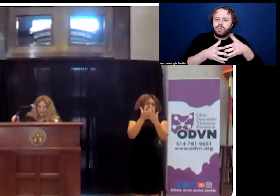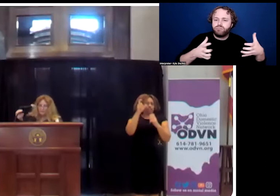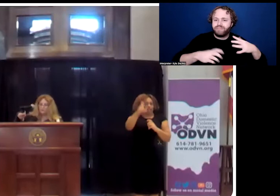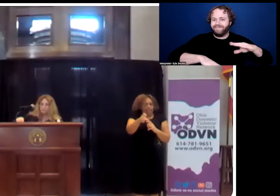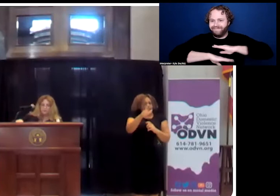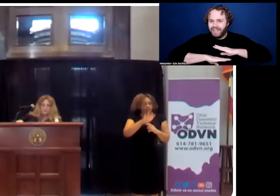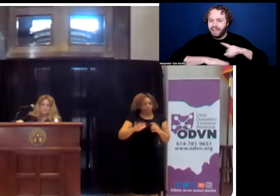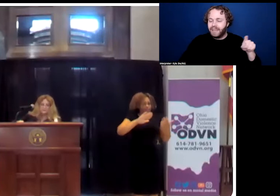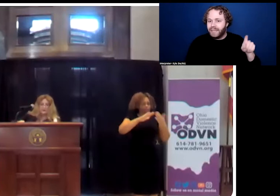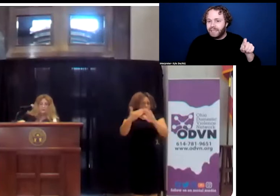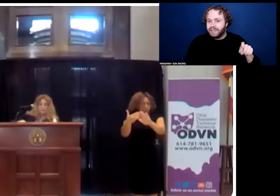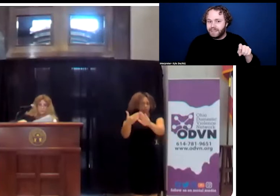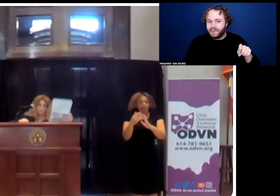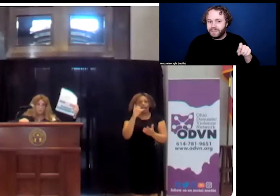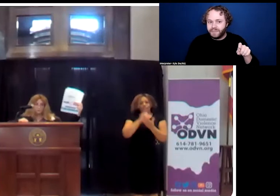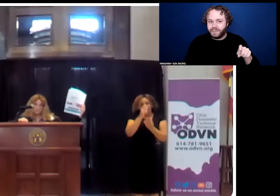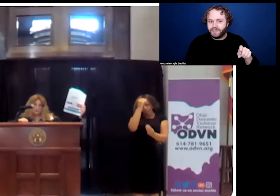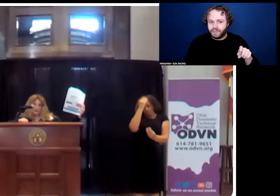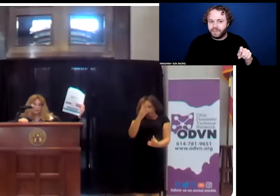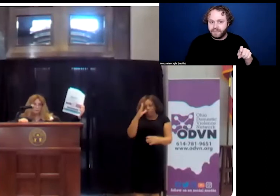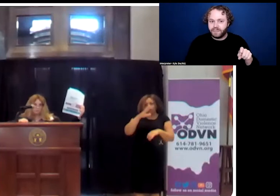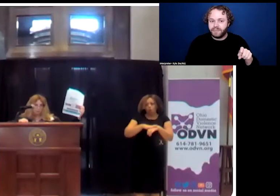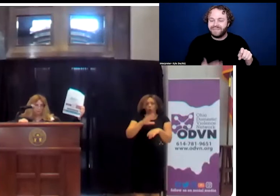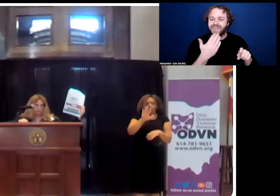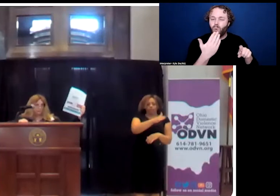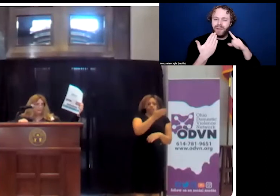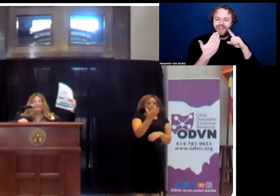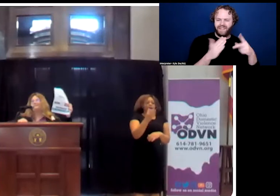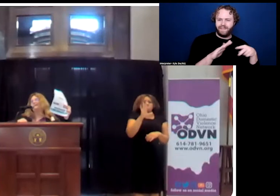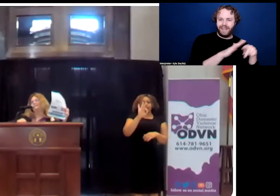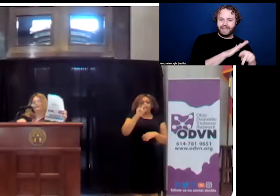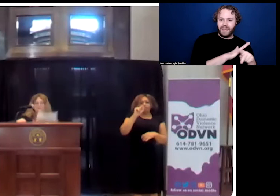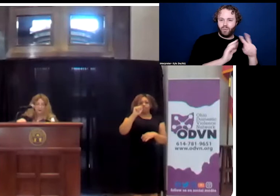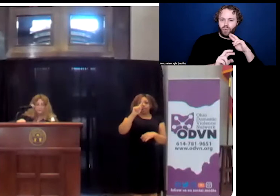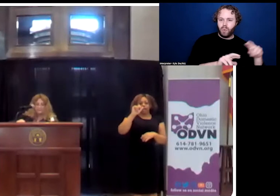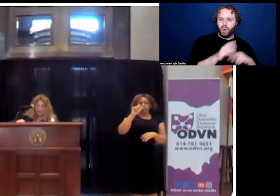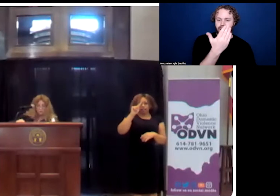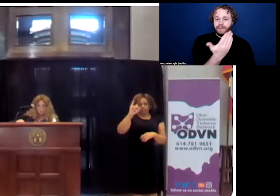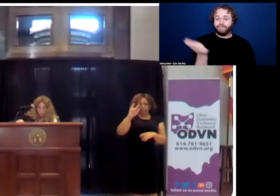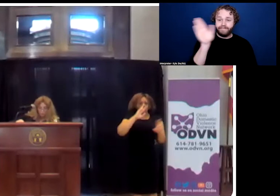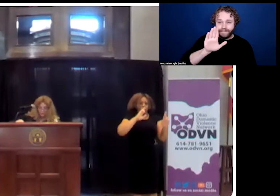and the information contained on the reverse of the fatality report. That data tells that story.